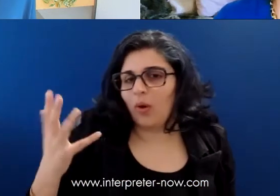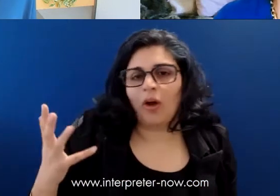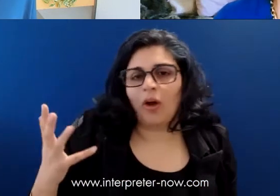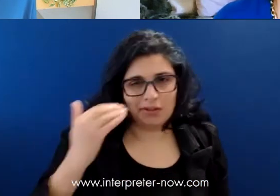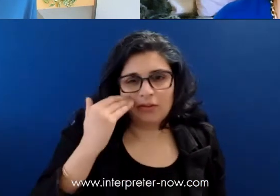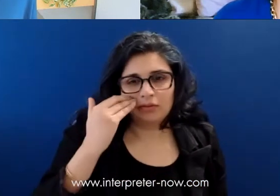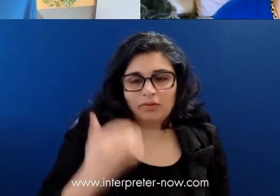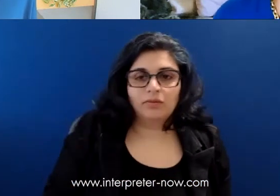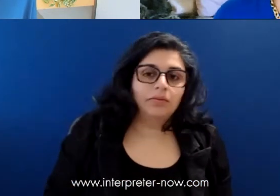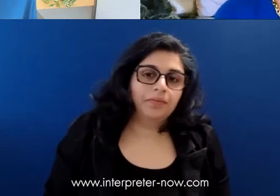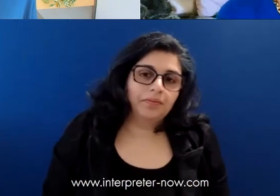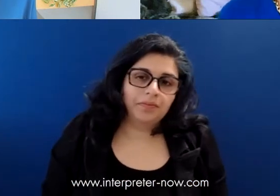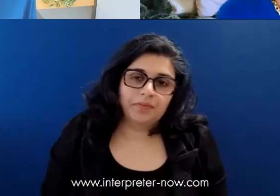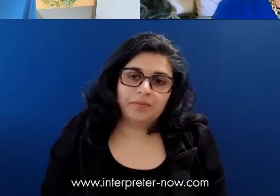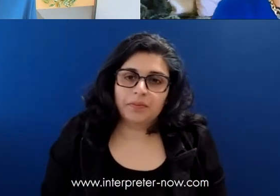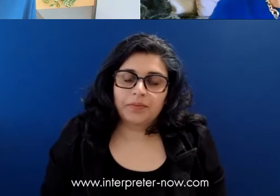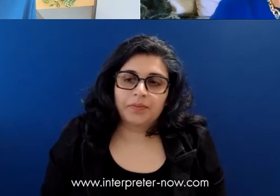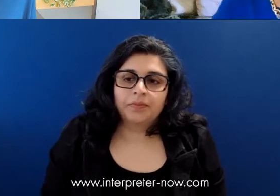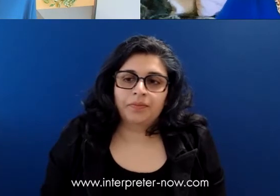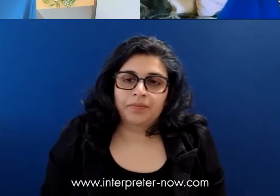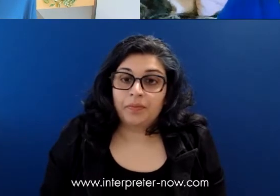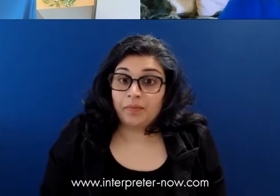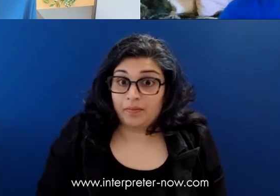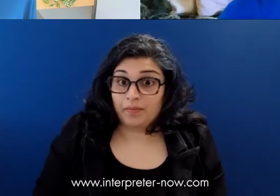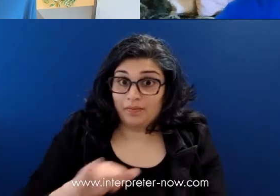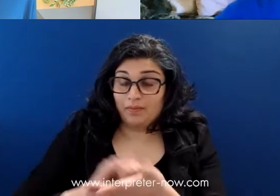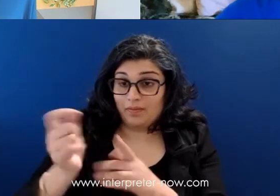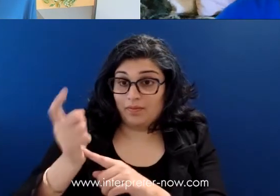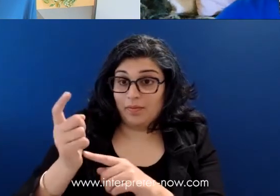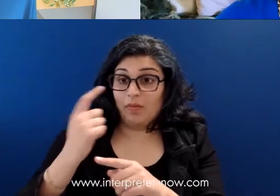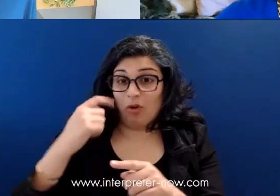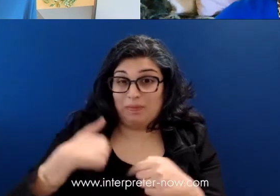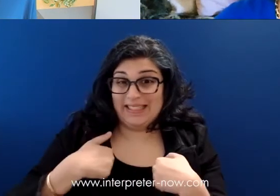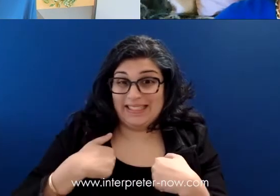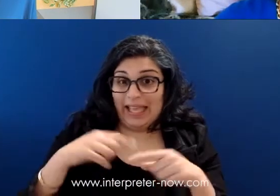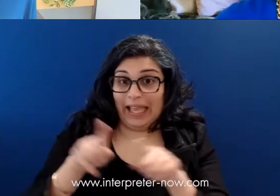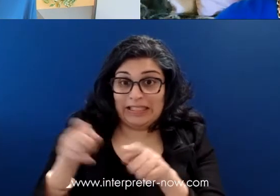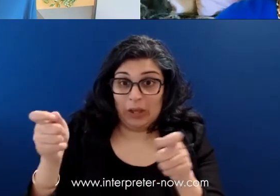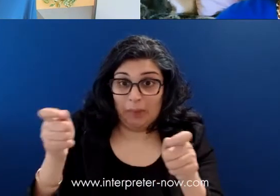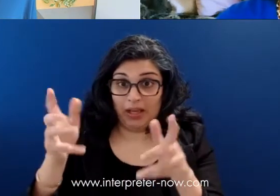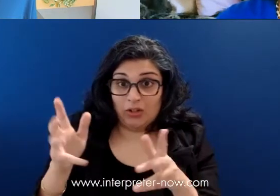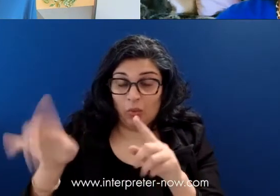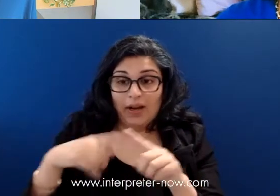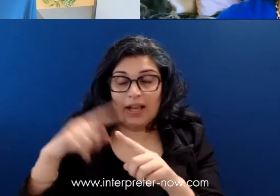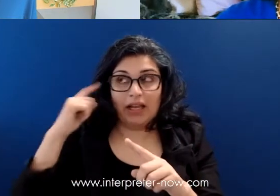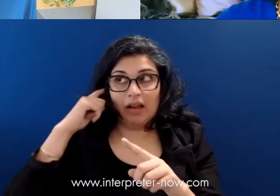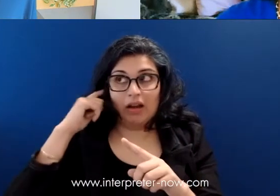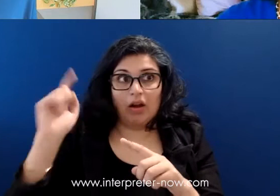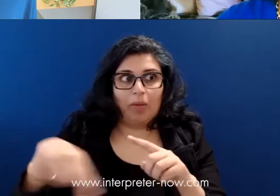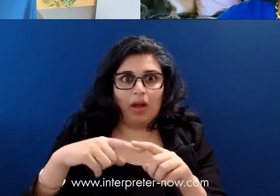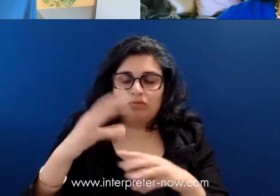At that moment, for me as a manager, when I hear about an event or something like that,